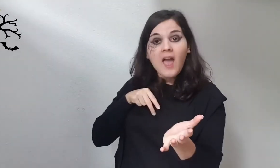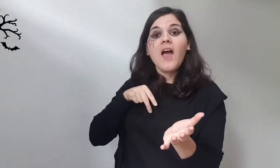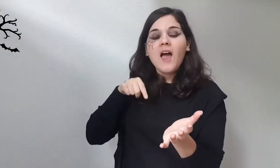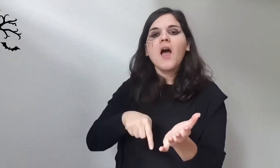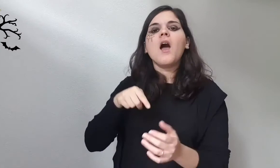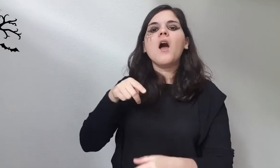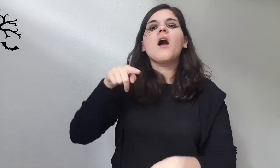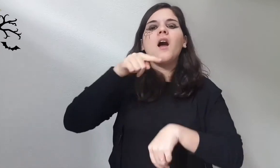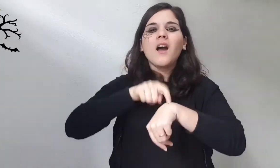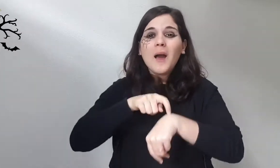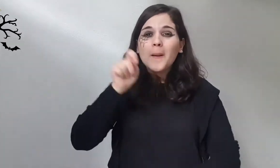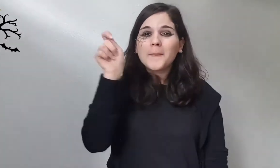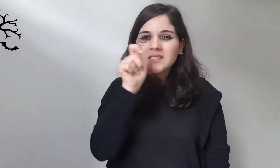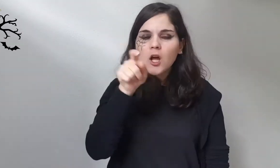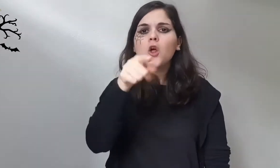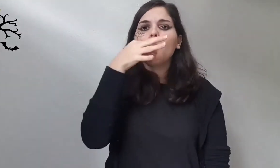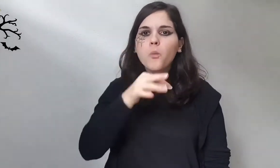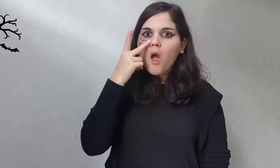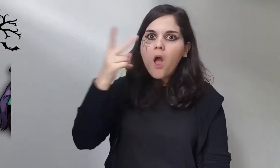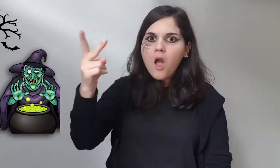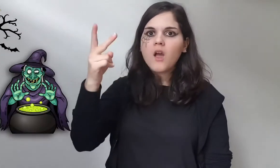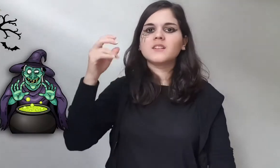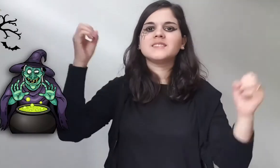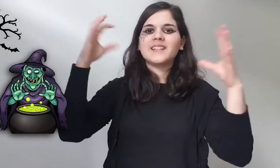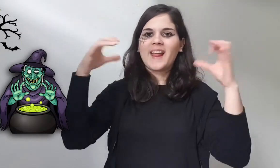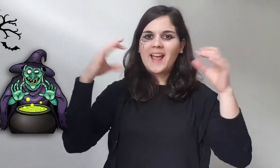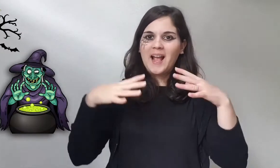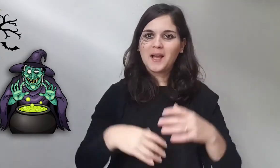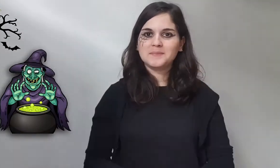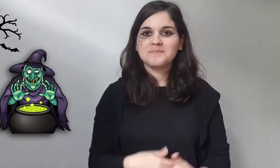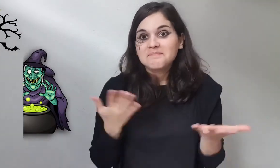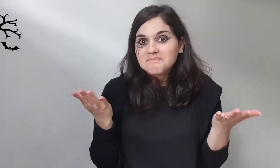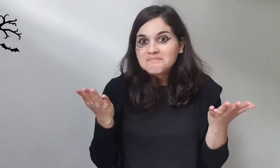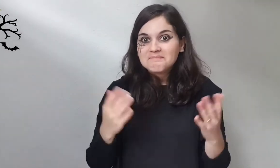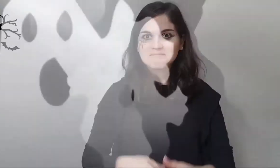at midnight you might see a witch.